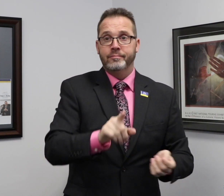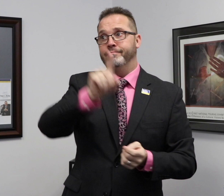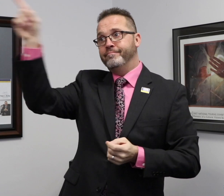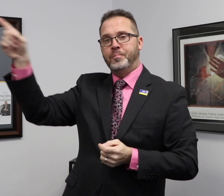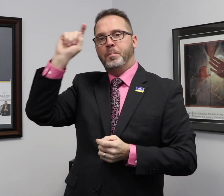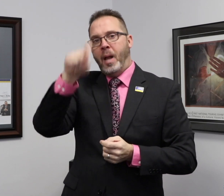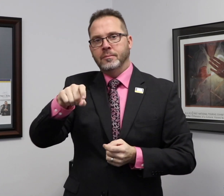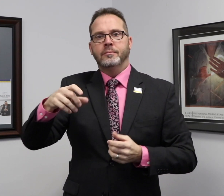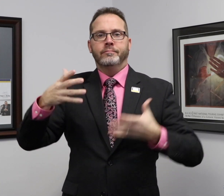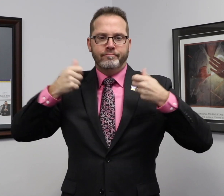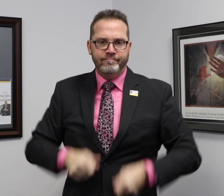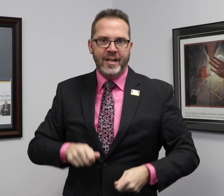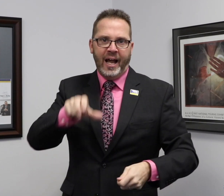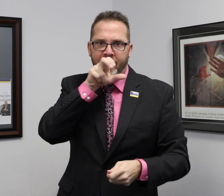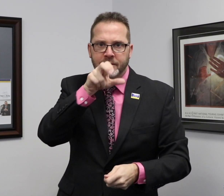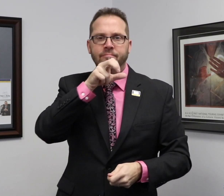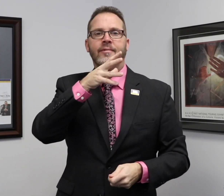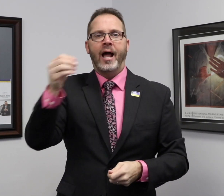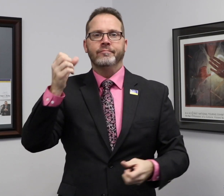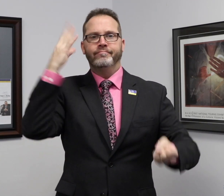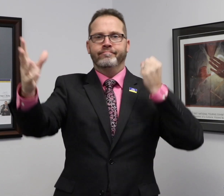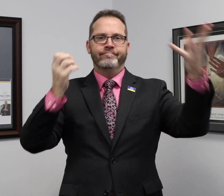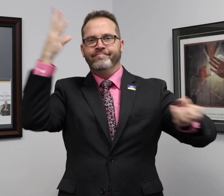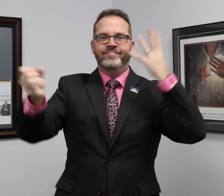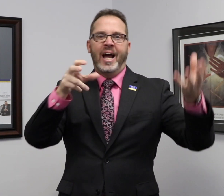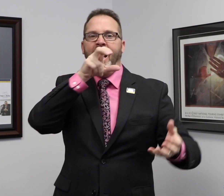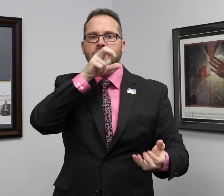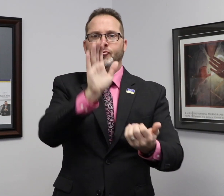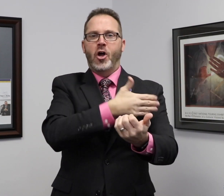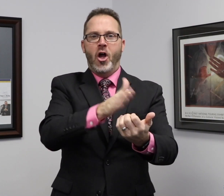states that they will wear all Eagles gear and sing the Eagles song.